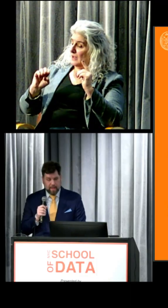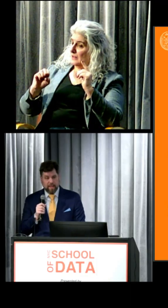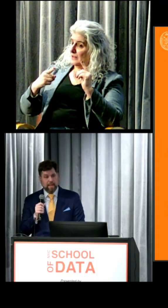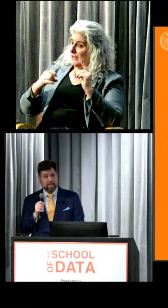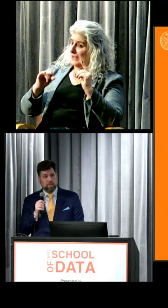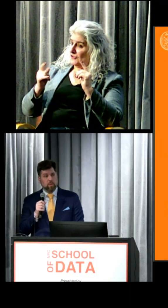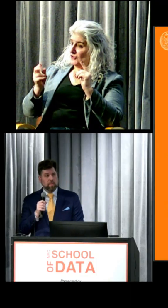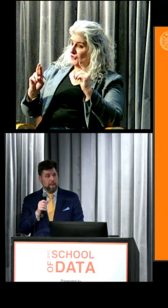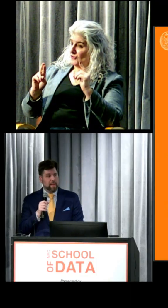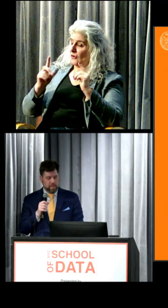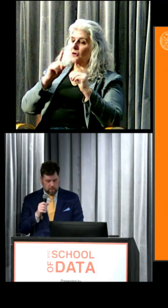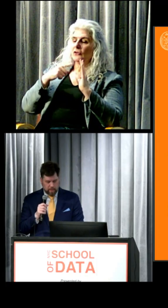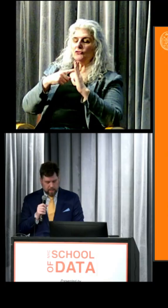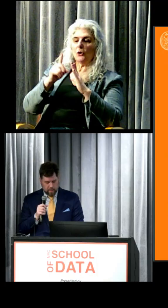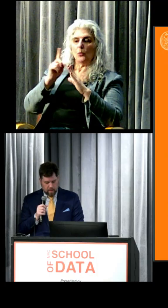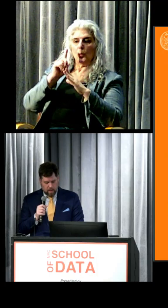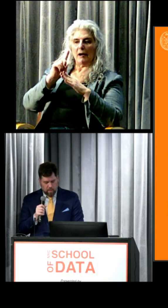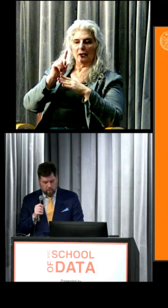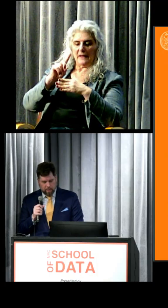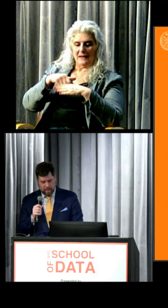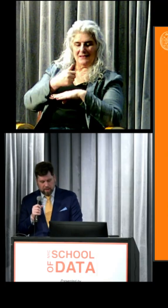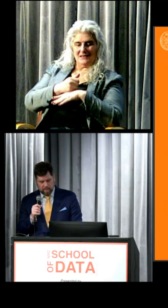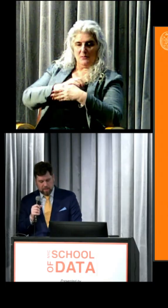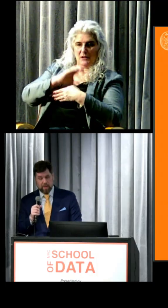And the clearest way to get our interpretive messages across.